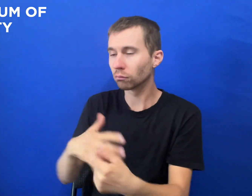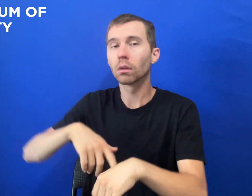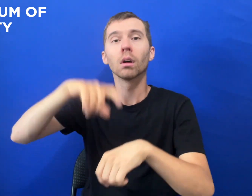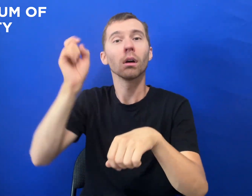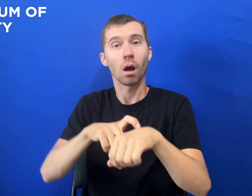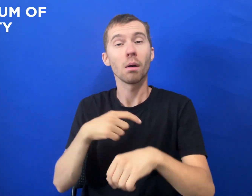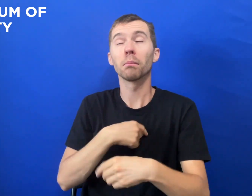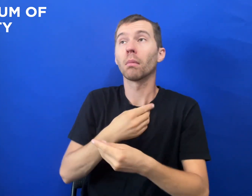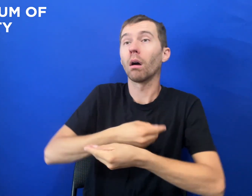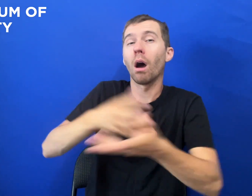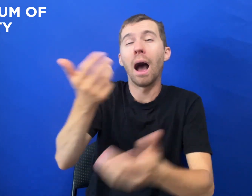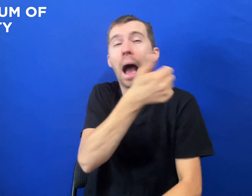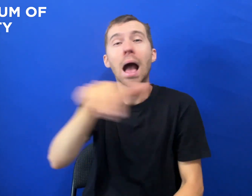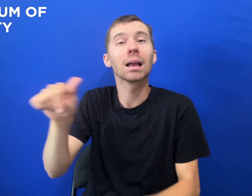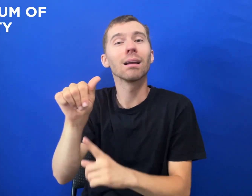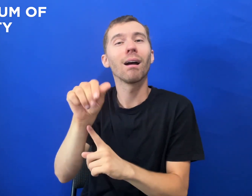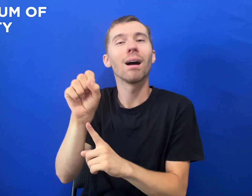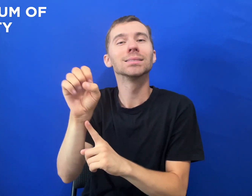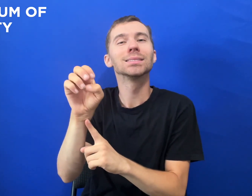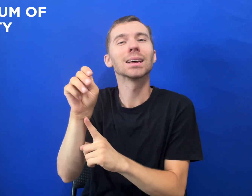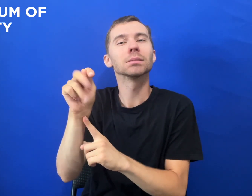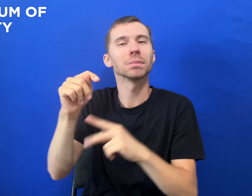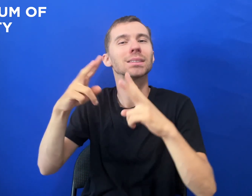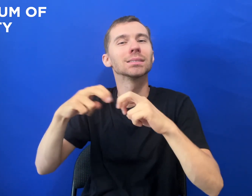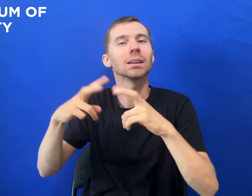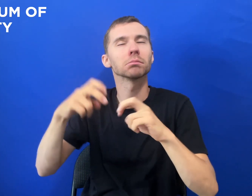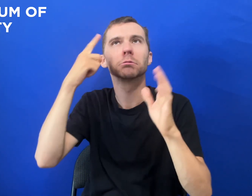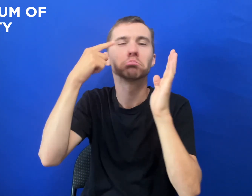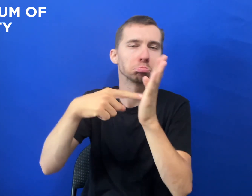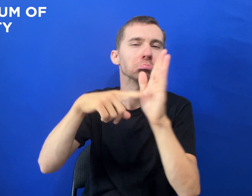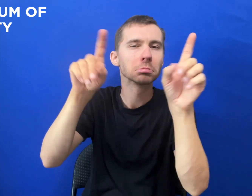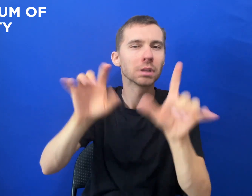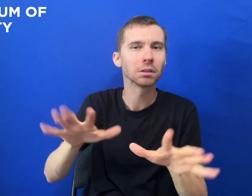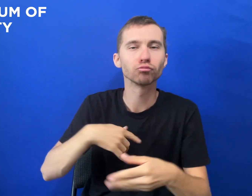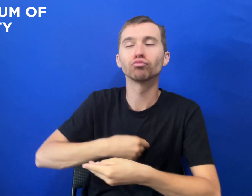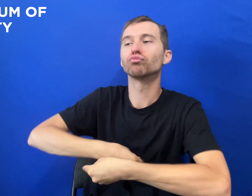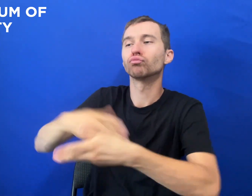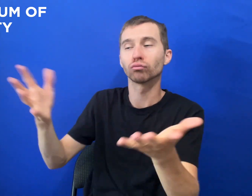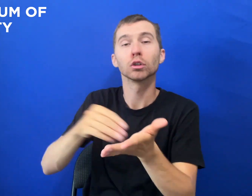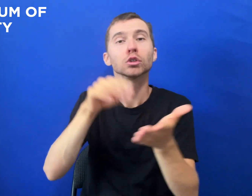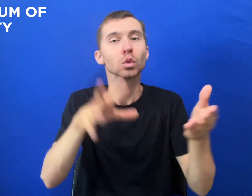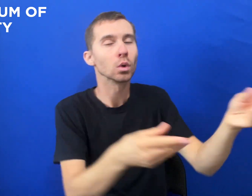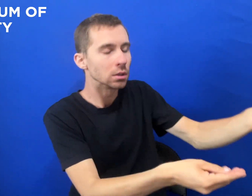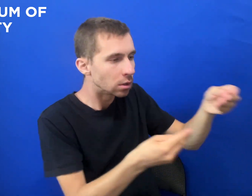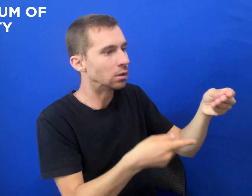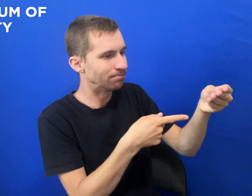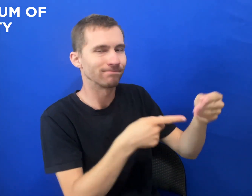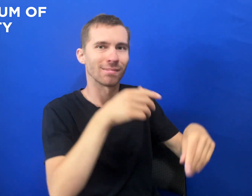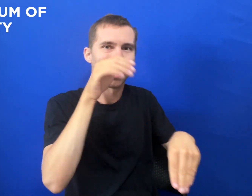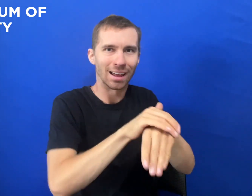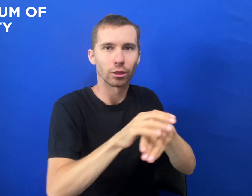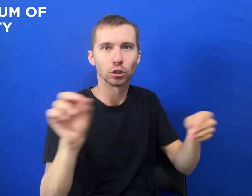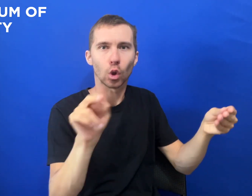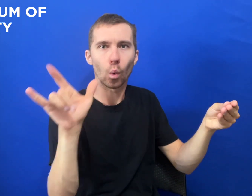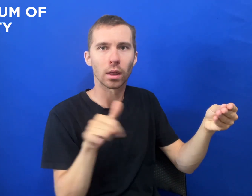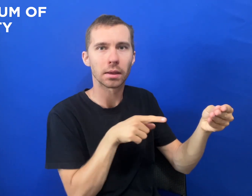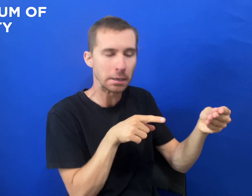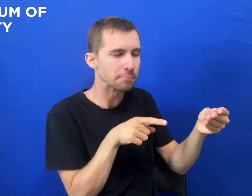Then, any time that I give out an assessment (like a test), students will recognize that the assessment is done only in English.